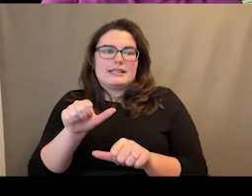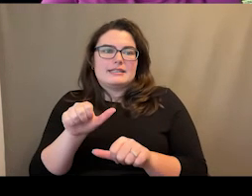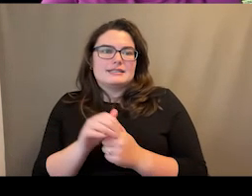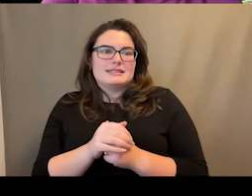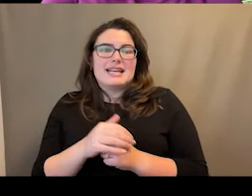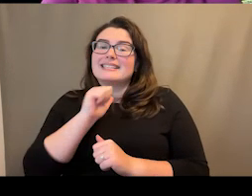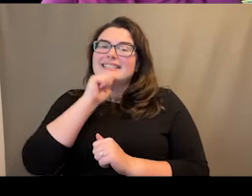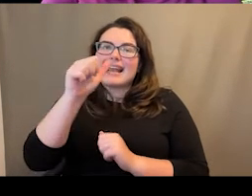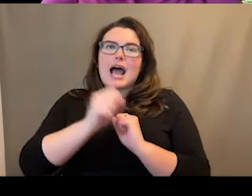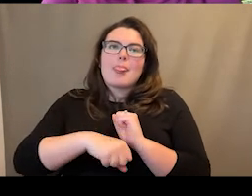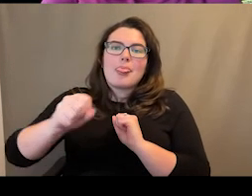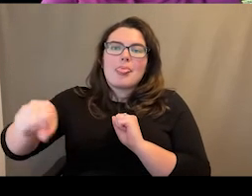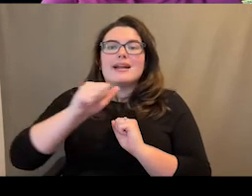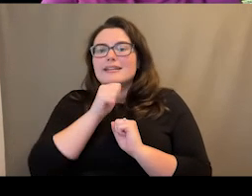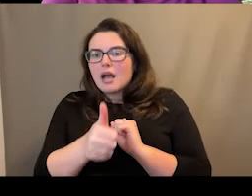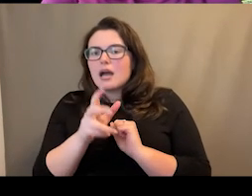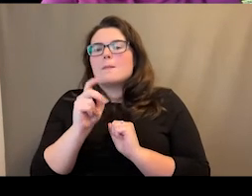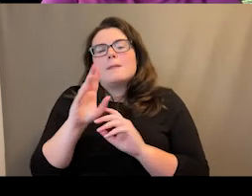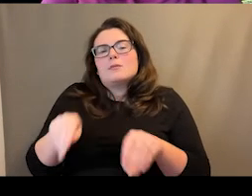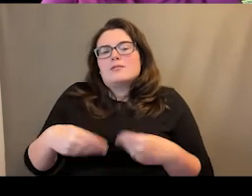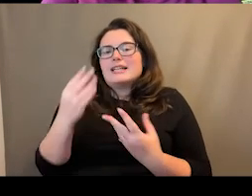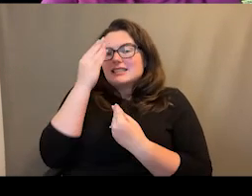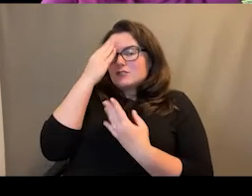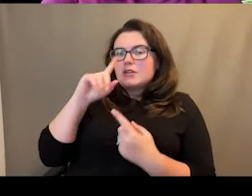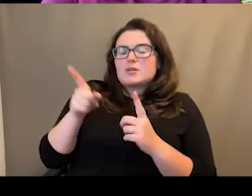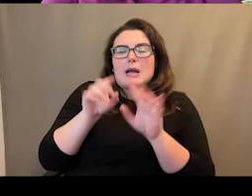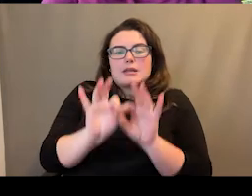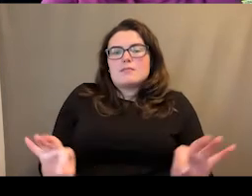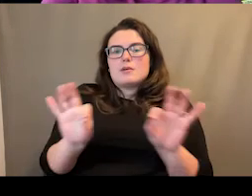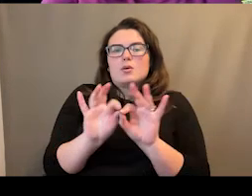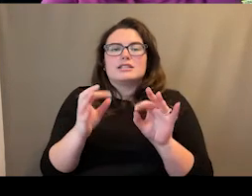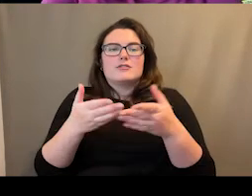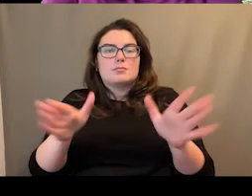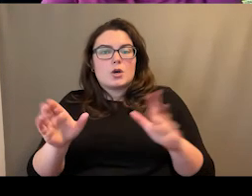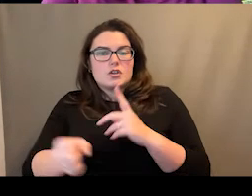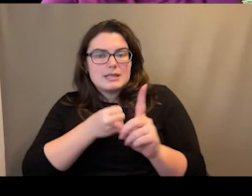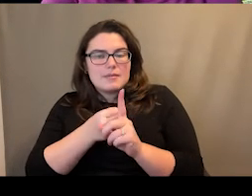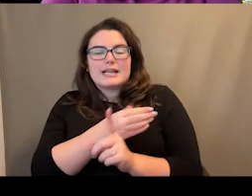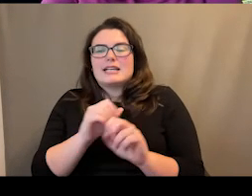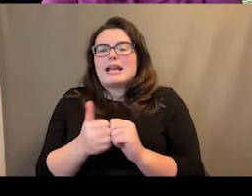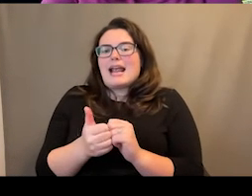but it does provide information about the importance of broader impacts and ways to measure it.